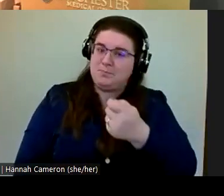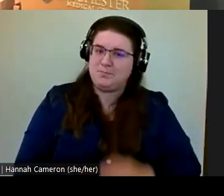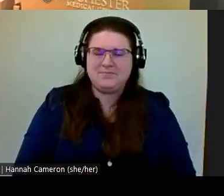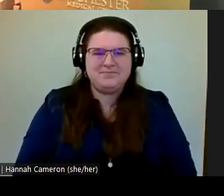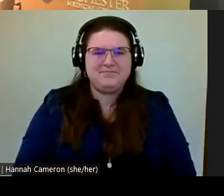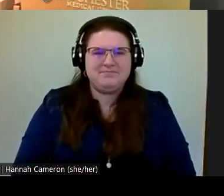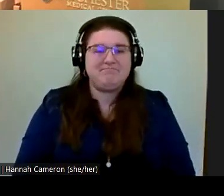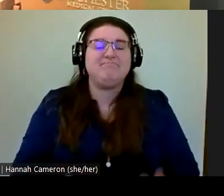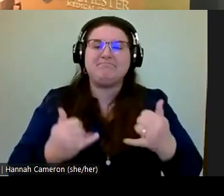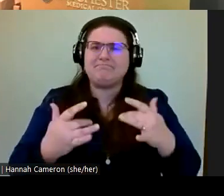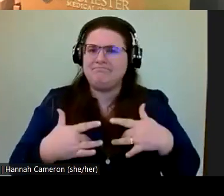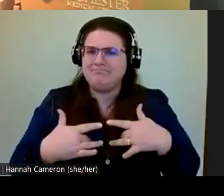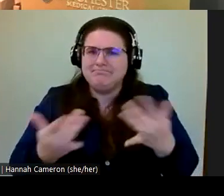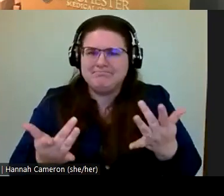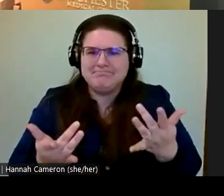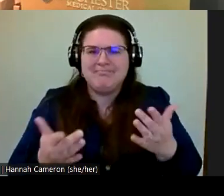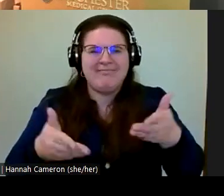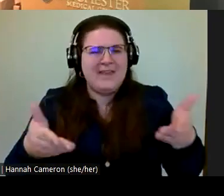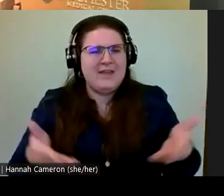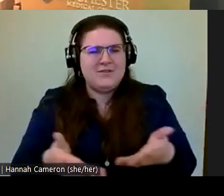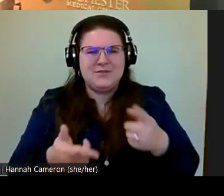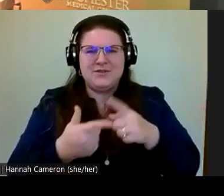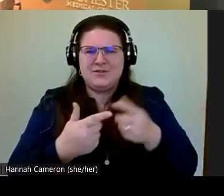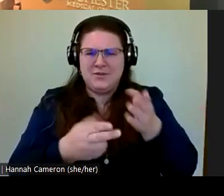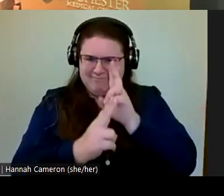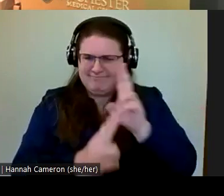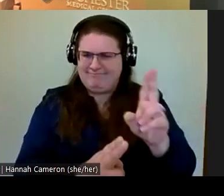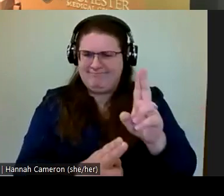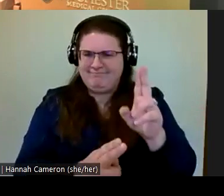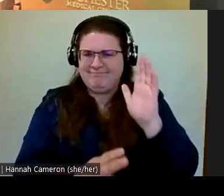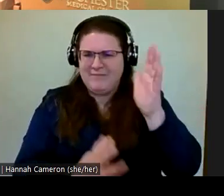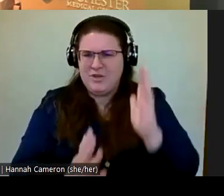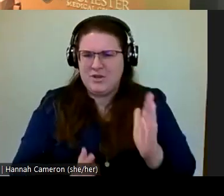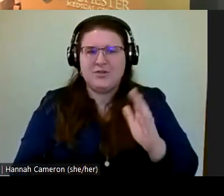to have the opportunity to introduce you to our esteemed speaker today Dr Jurgen uniter